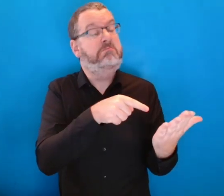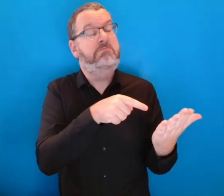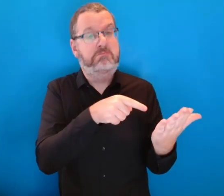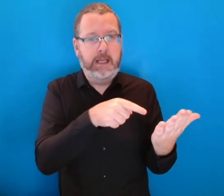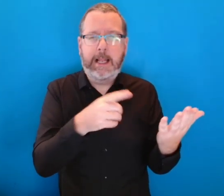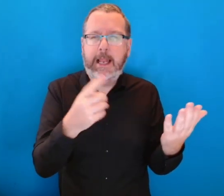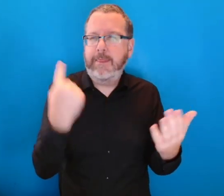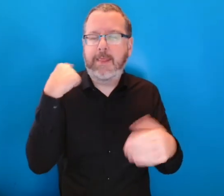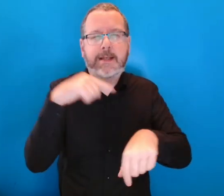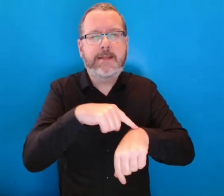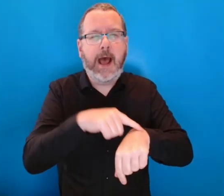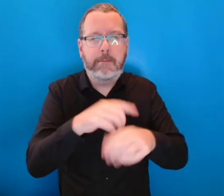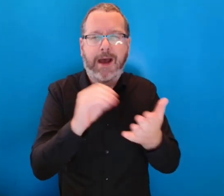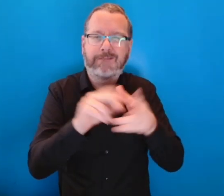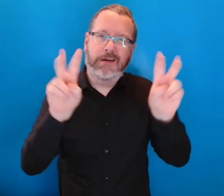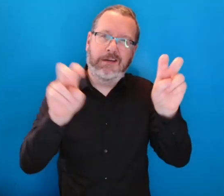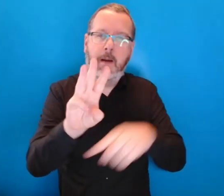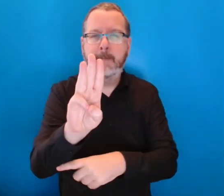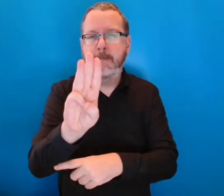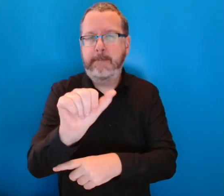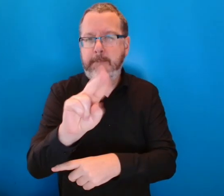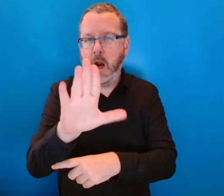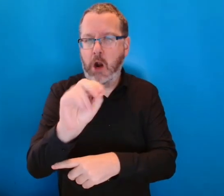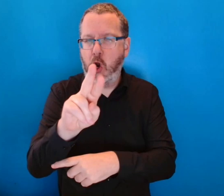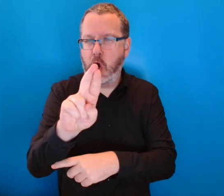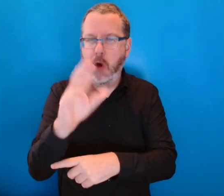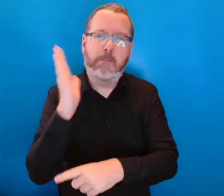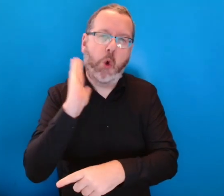It looks like this was similar to the 'parlour boarder' system